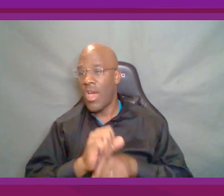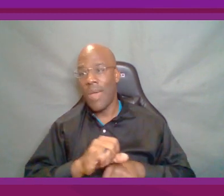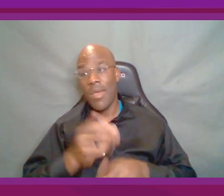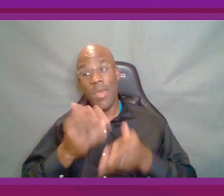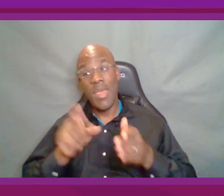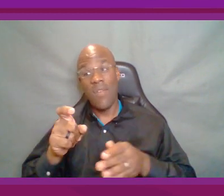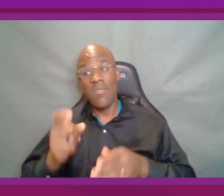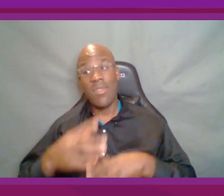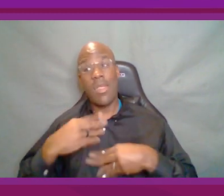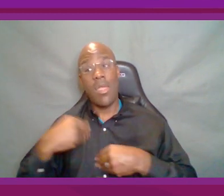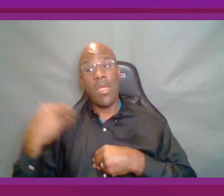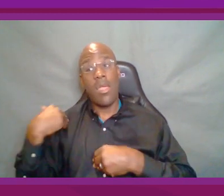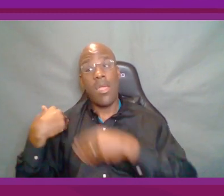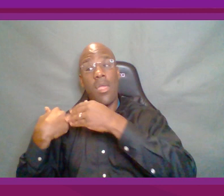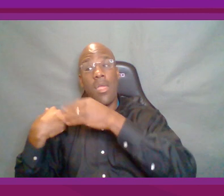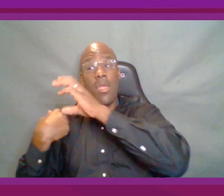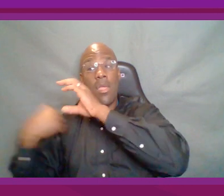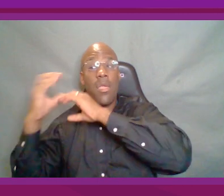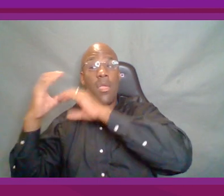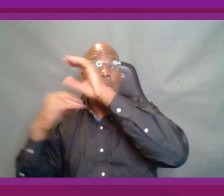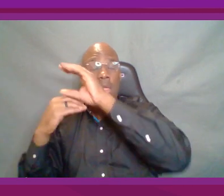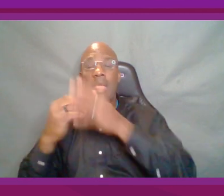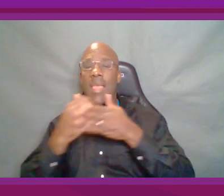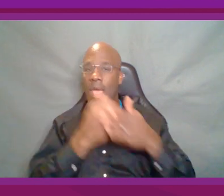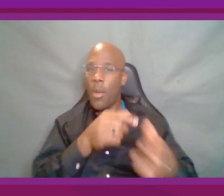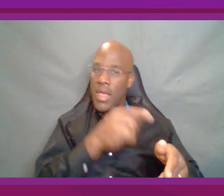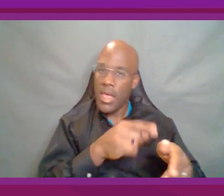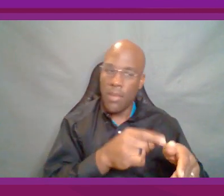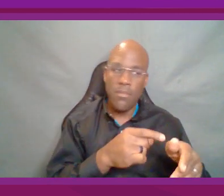challenge on your job to look at a perspective differently of what this person can contribute.